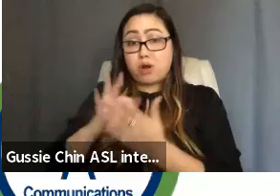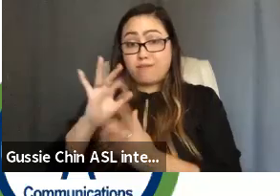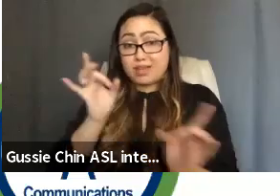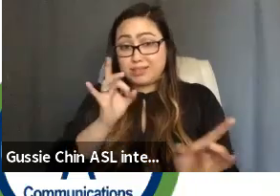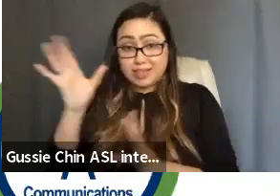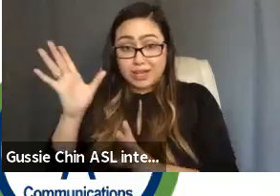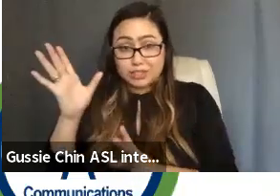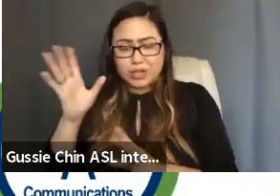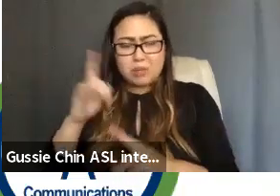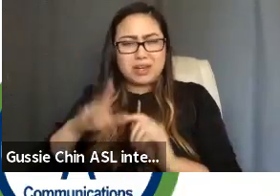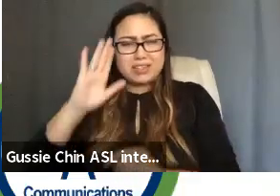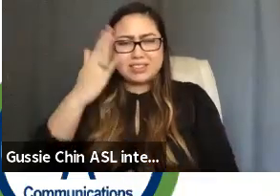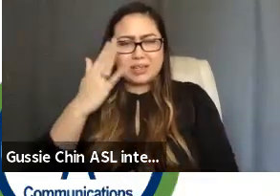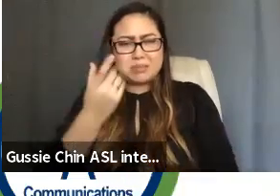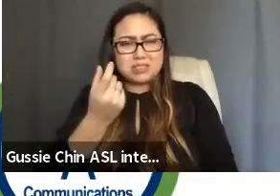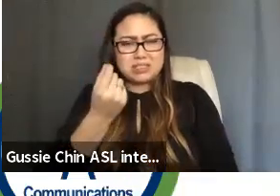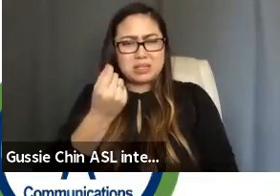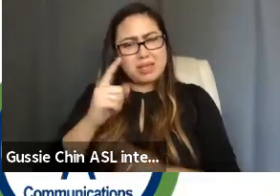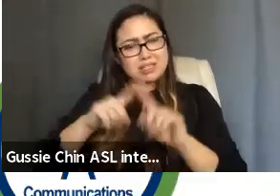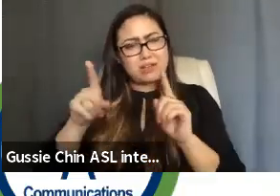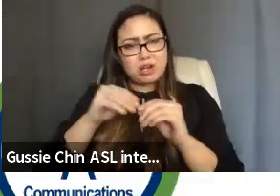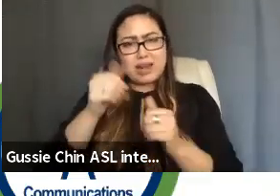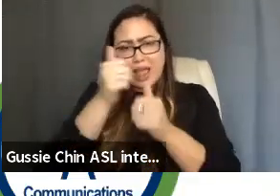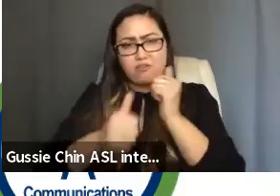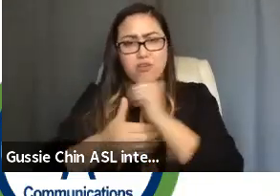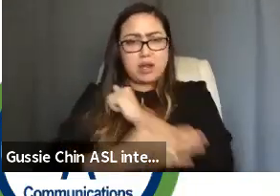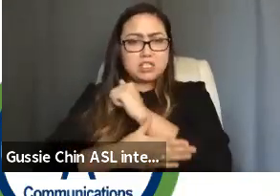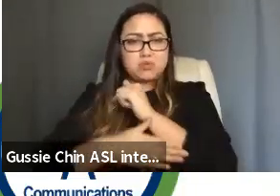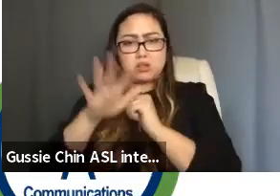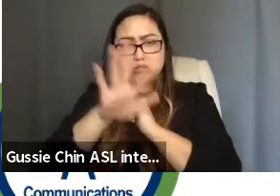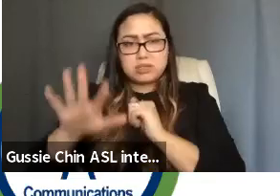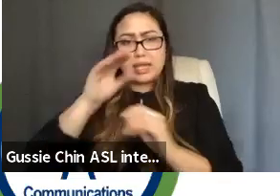but it looks really different in every county across Colorado and every state